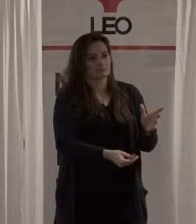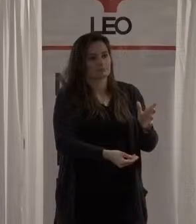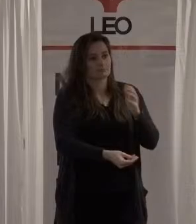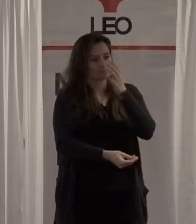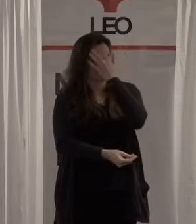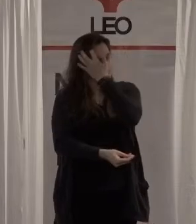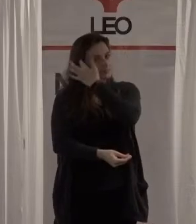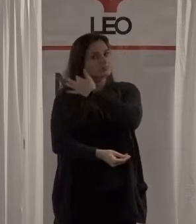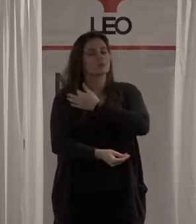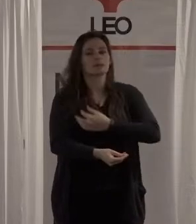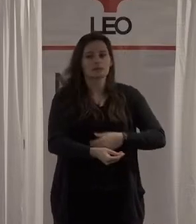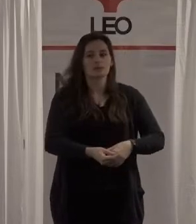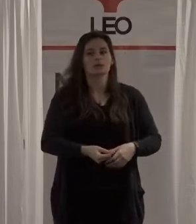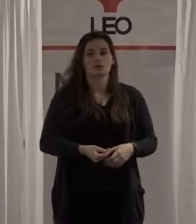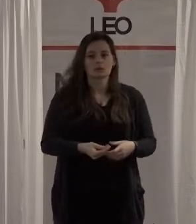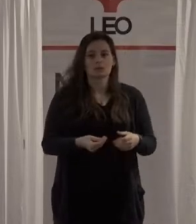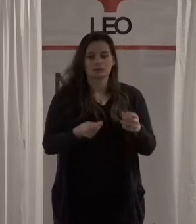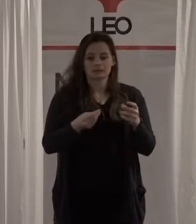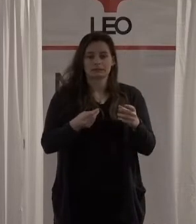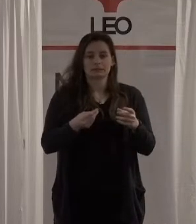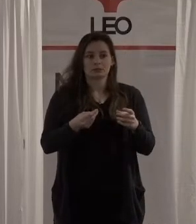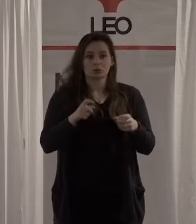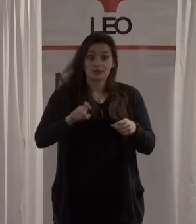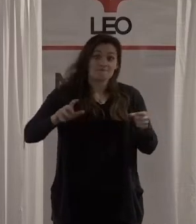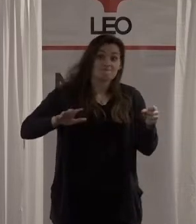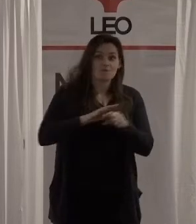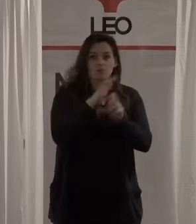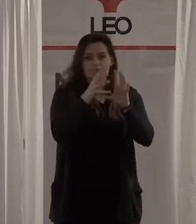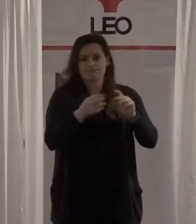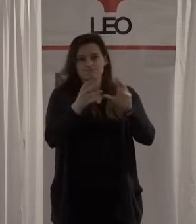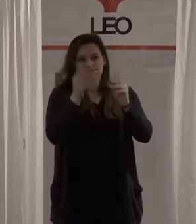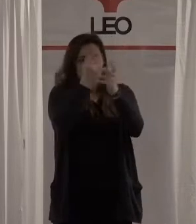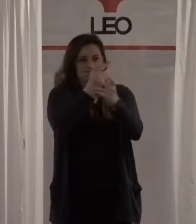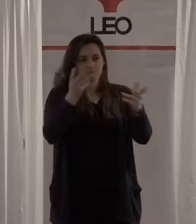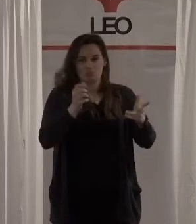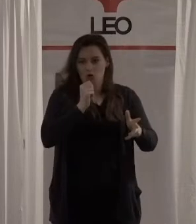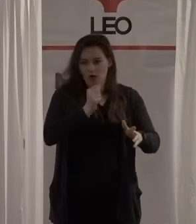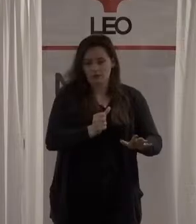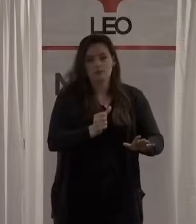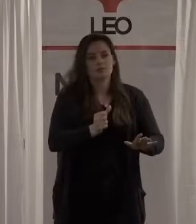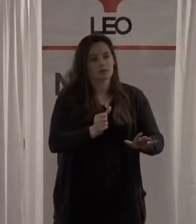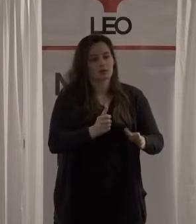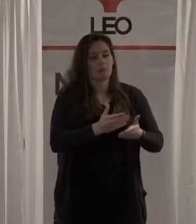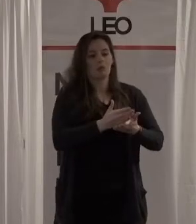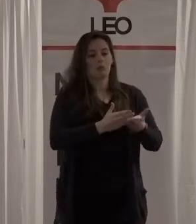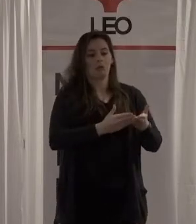BUT I SHARE THIS SMALL PART OF MY JOURNEY WITH YOU TODAY AS A REMINDER